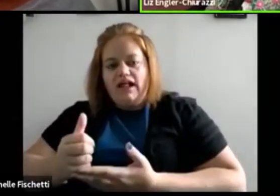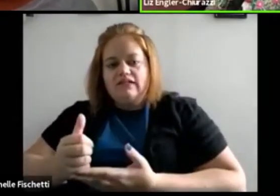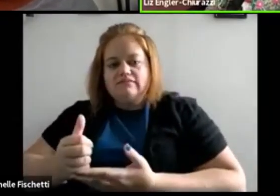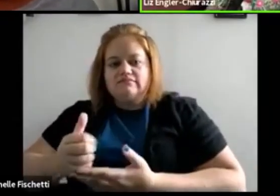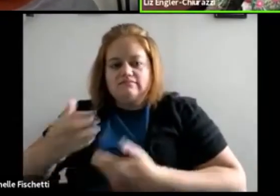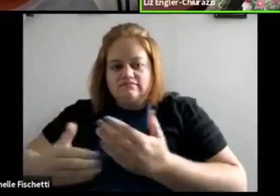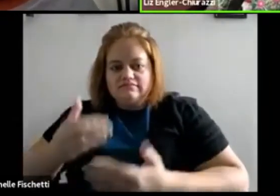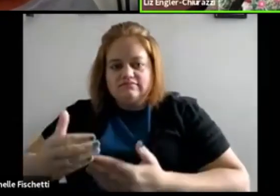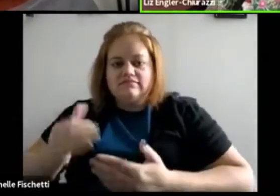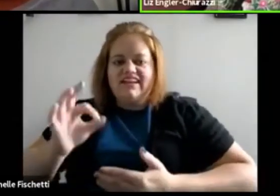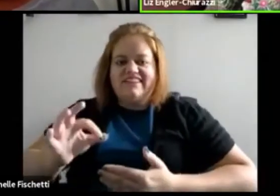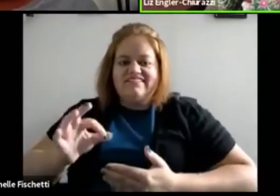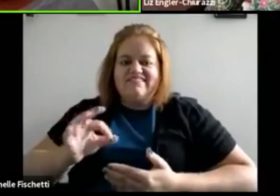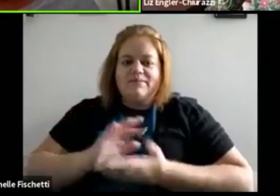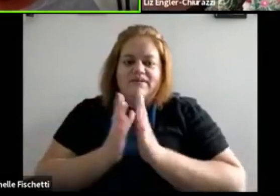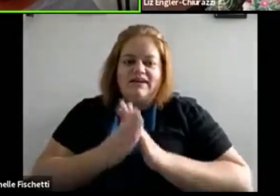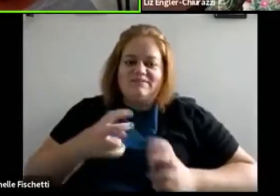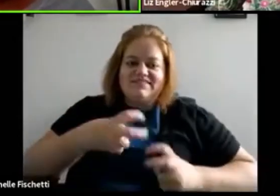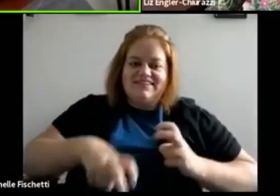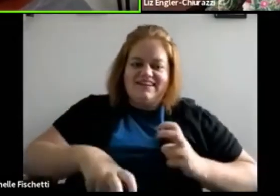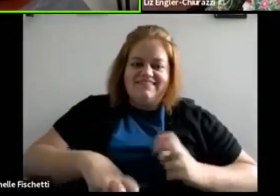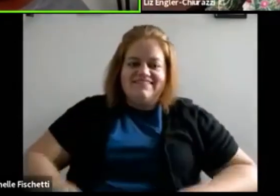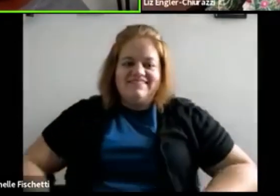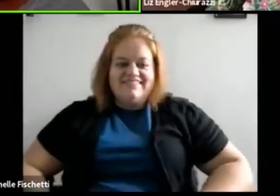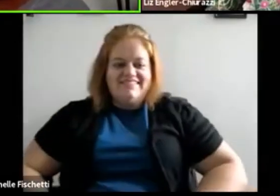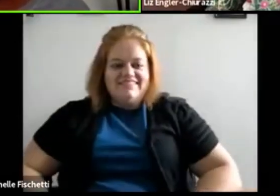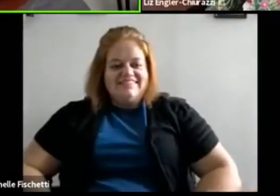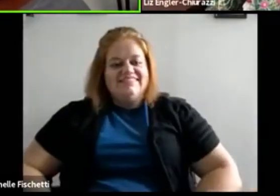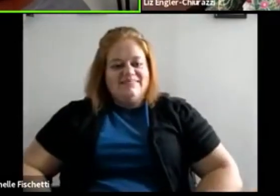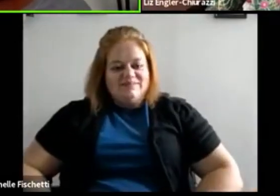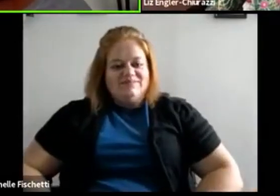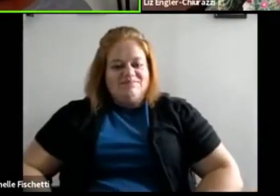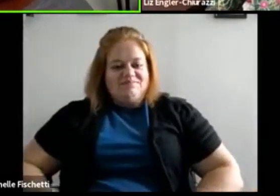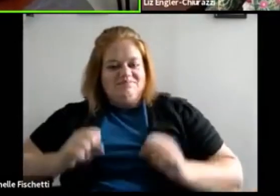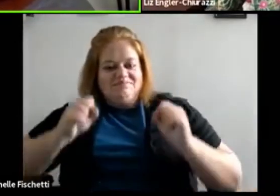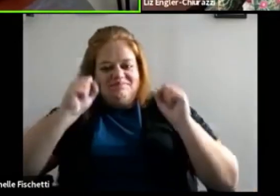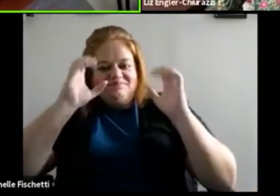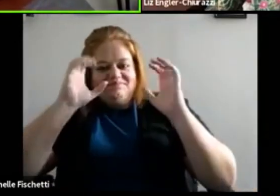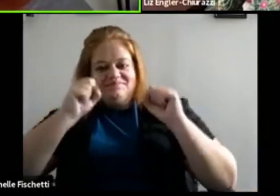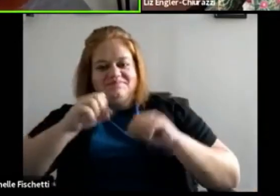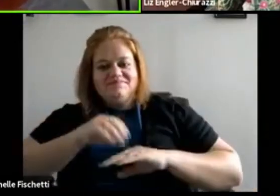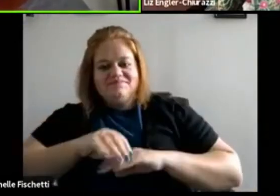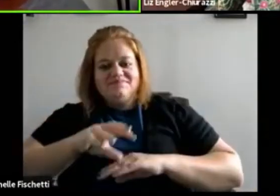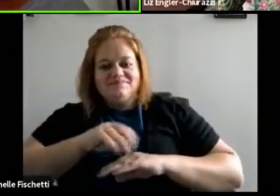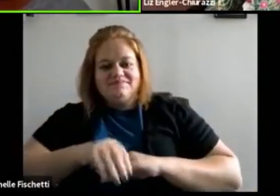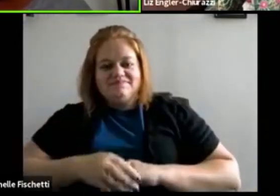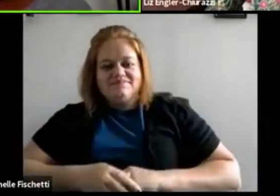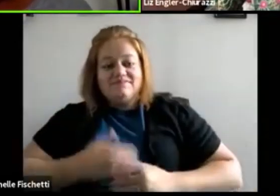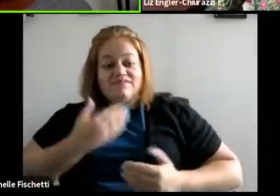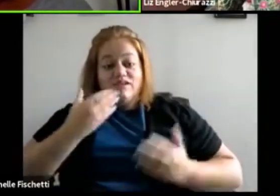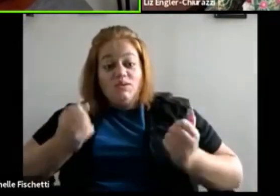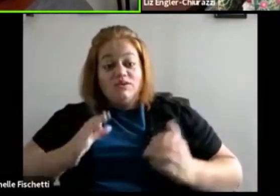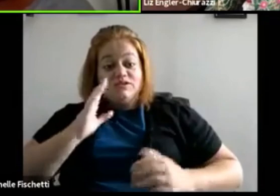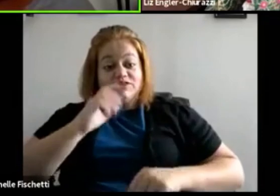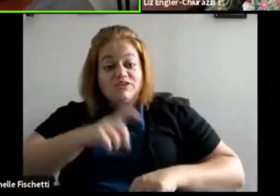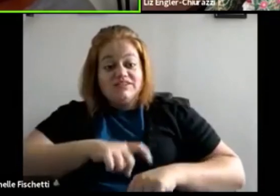hard. I think that amazing advice, thank you so much Dr. Liz today for everything